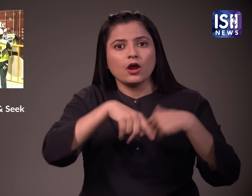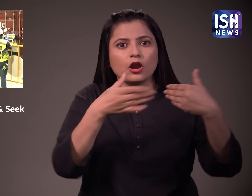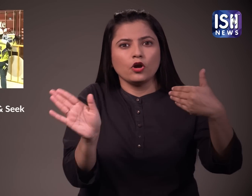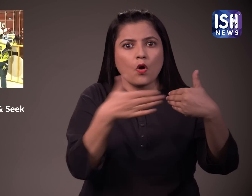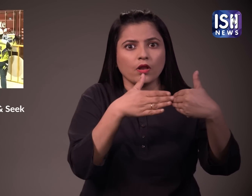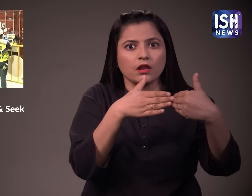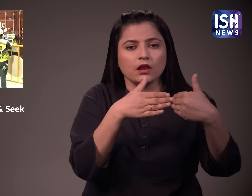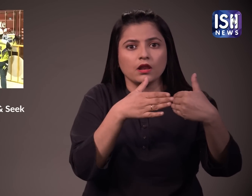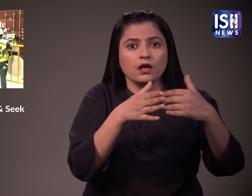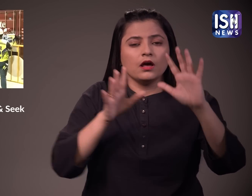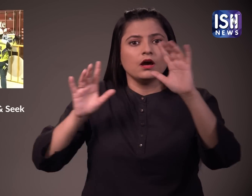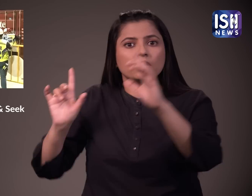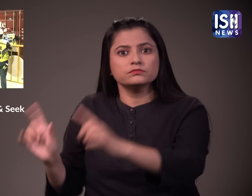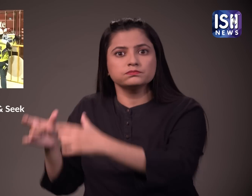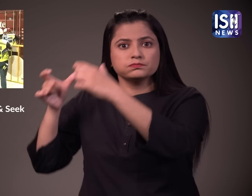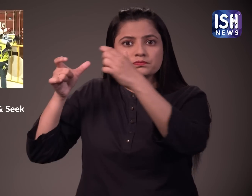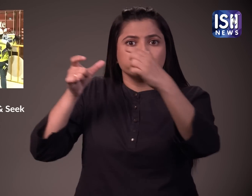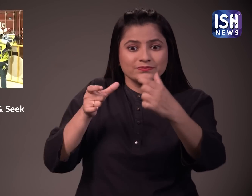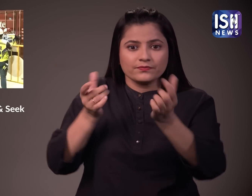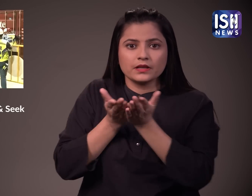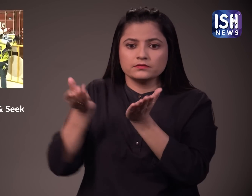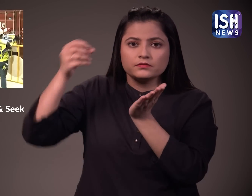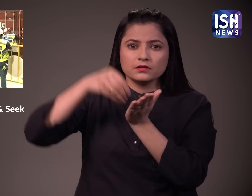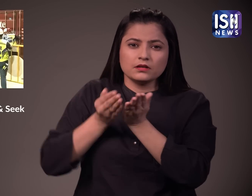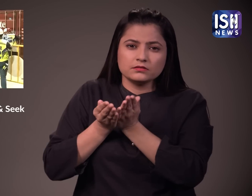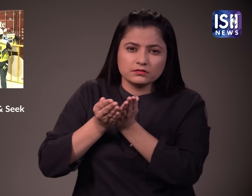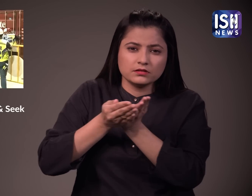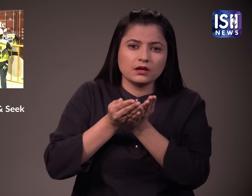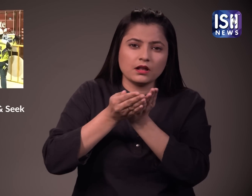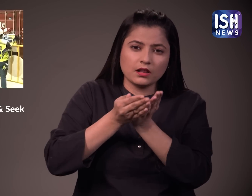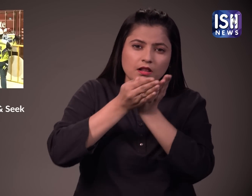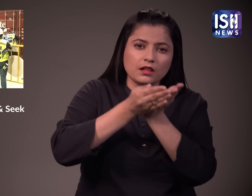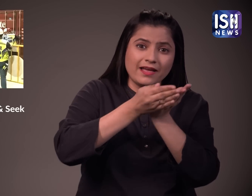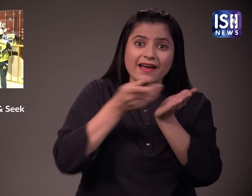Later the container was loaded onto the Malaysia-bound ship.